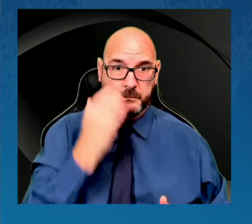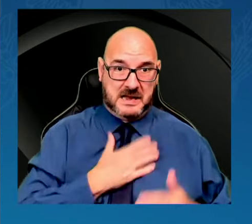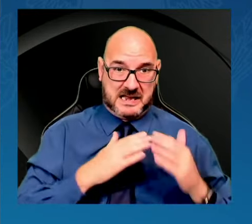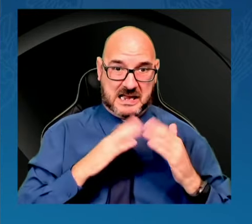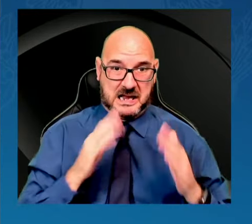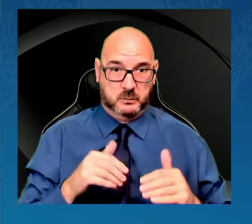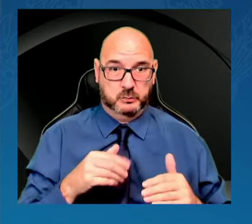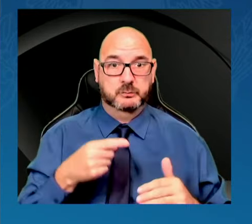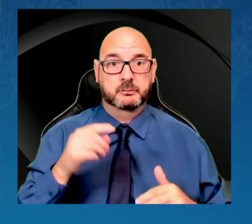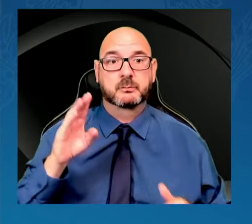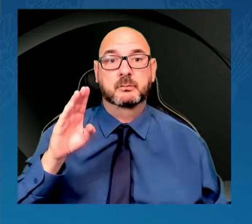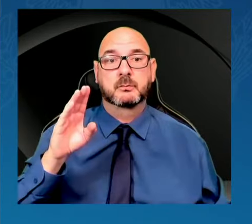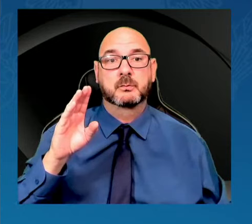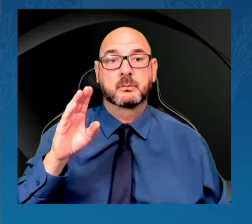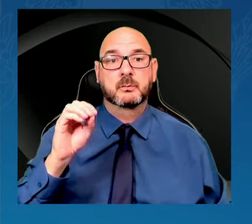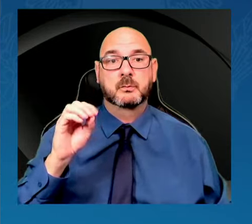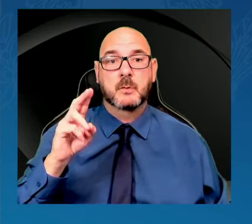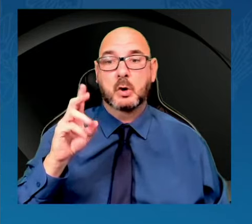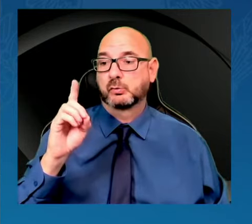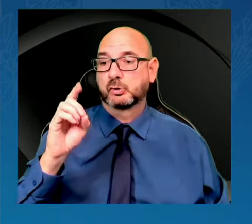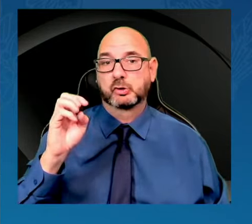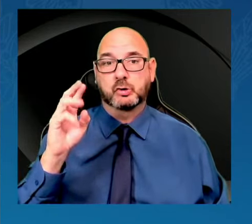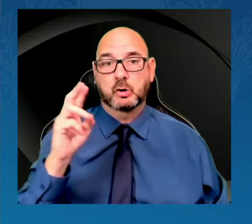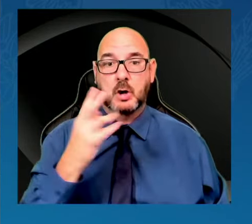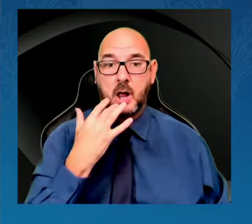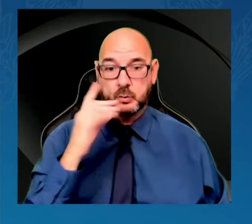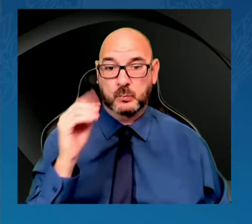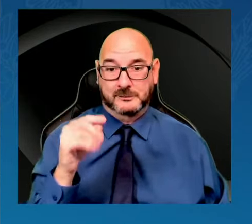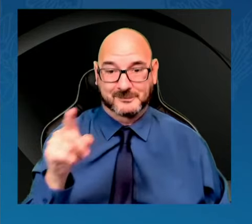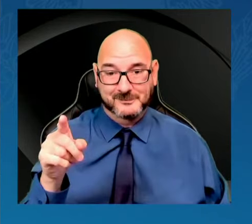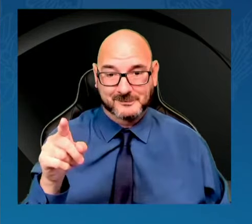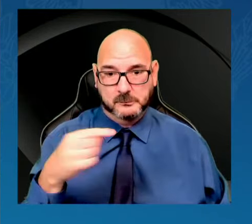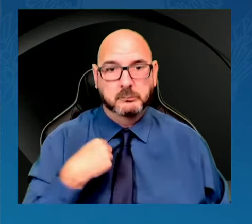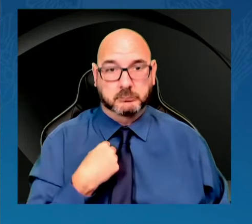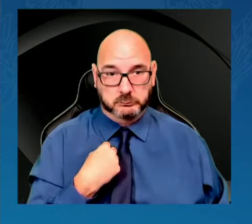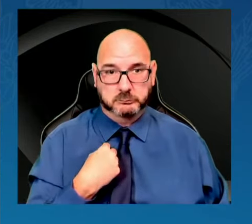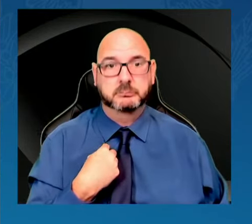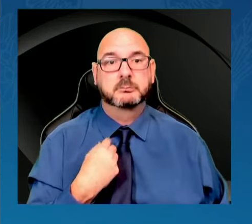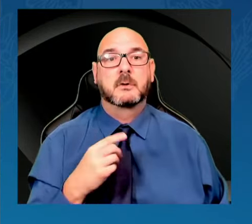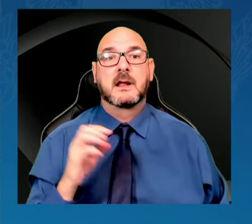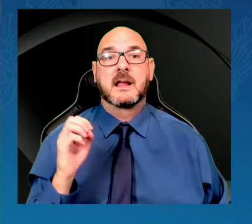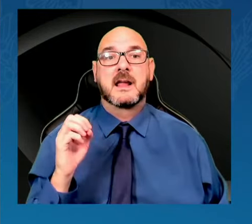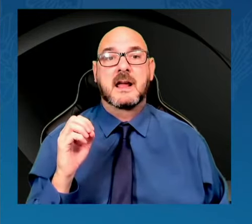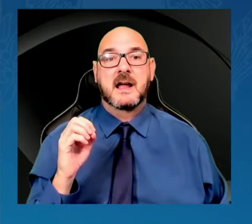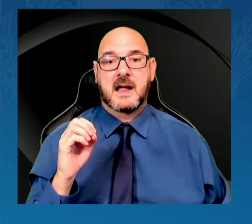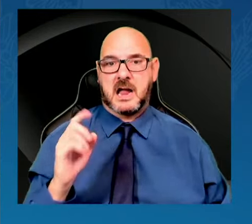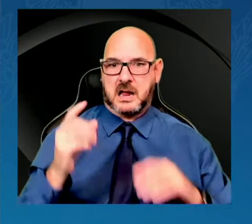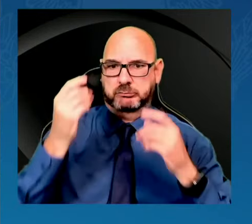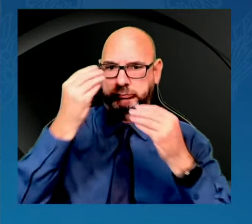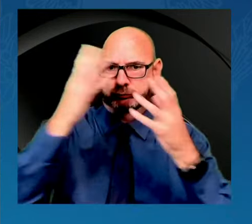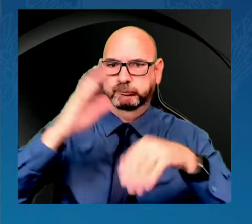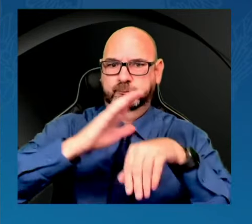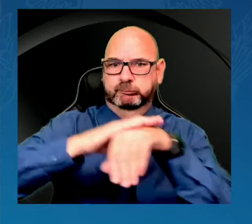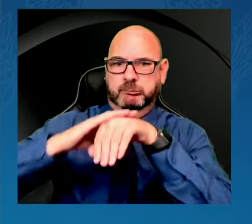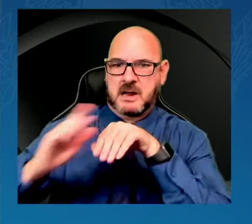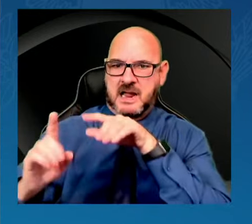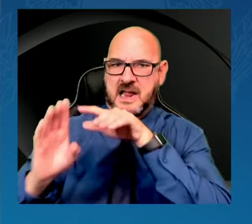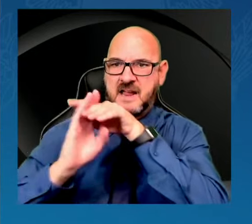we were actually evacuated because of a wildfire. And I don't want to stray far from the script,